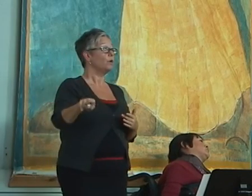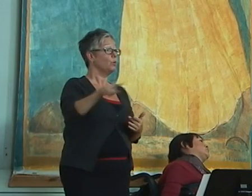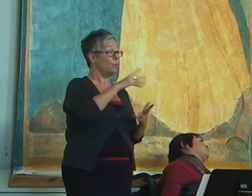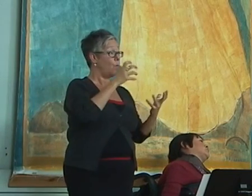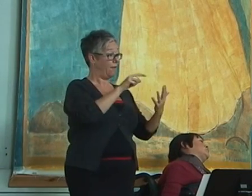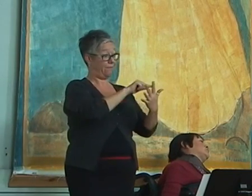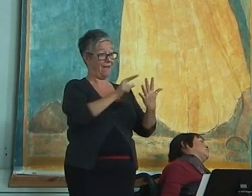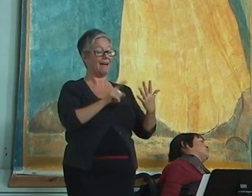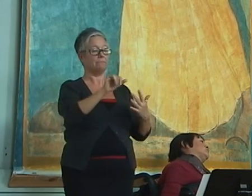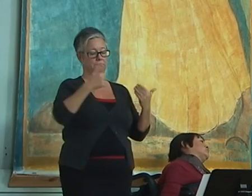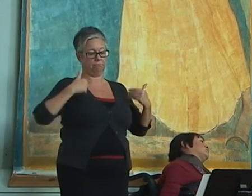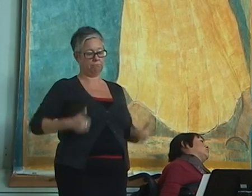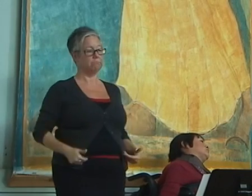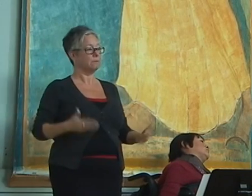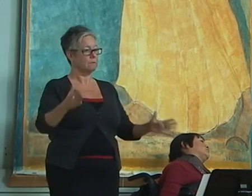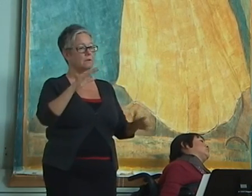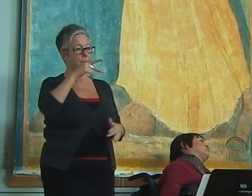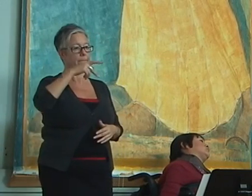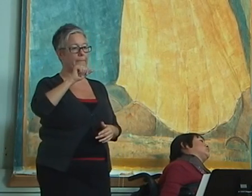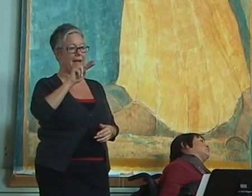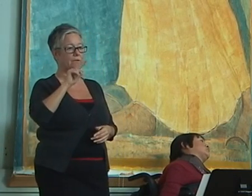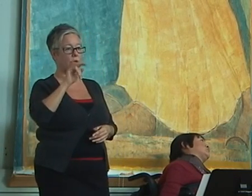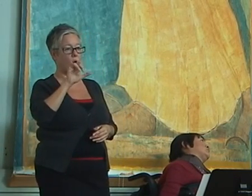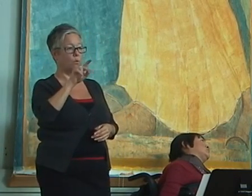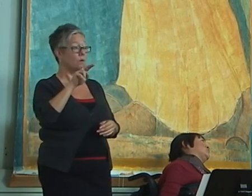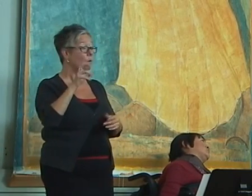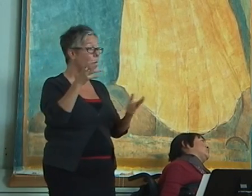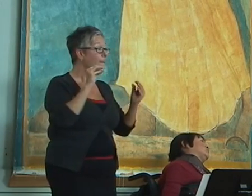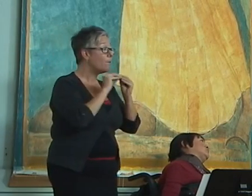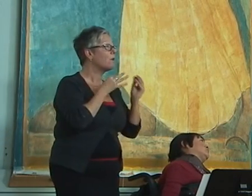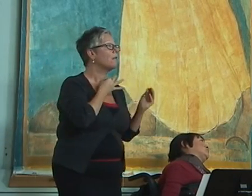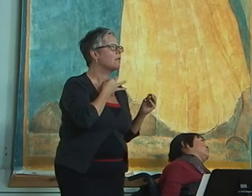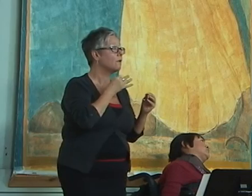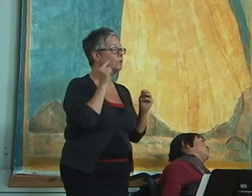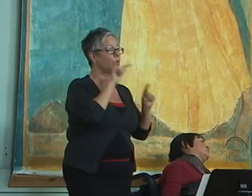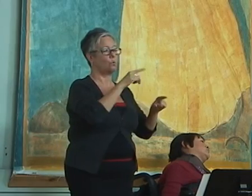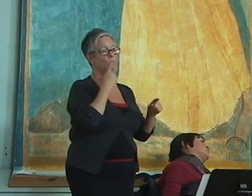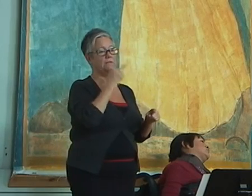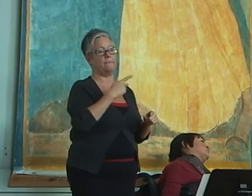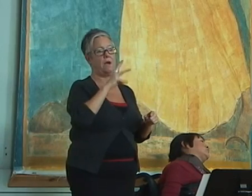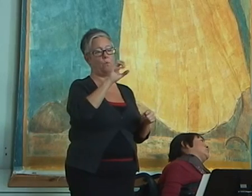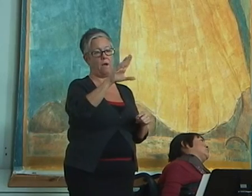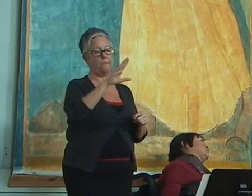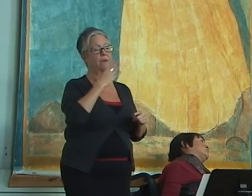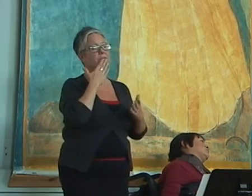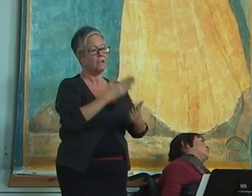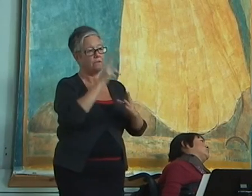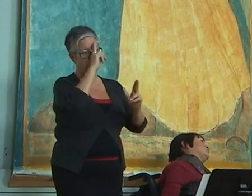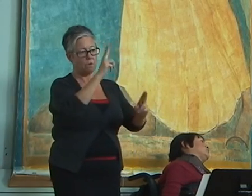To learn more about me, check my website http:/www. mayorjoe. ca/ And thank you for the priviledge of being with you this afternoon.